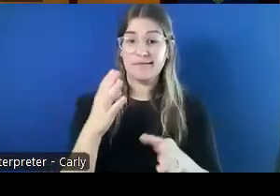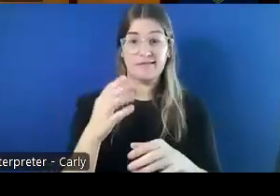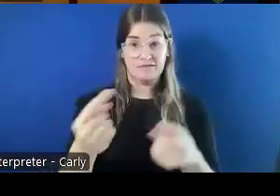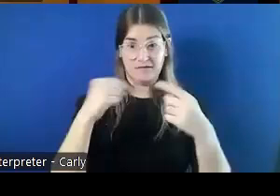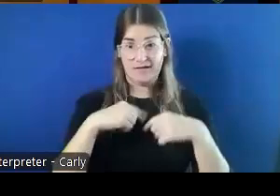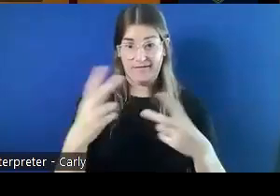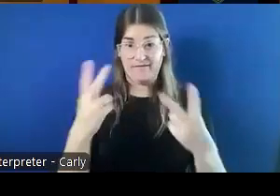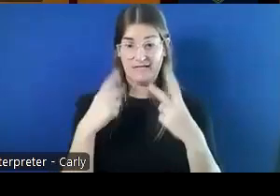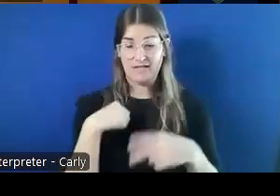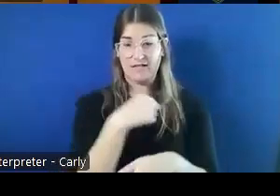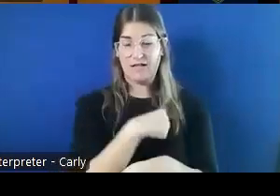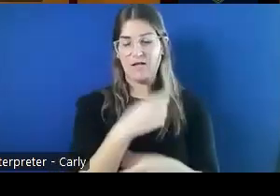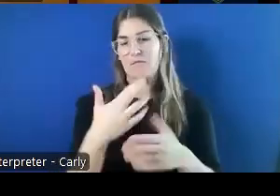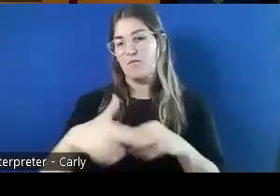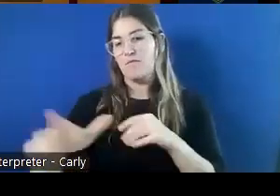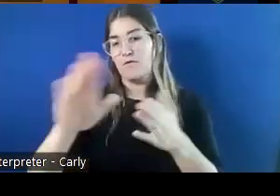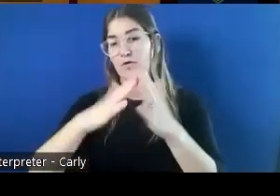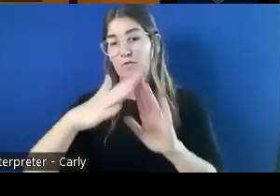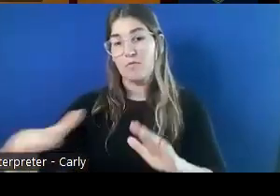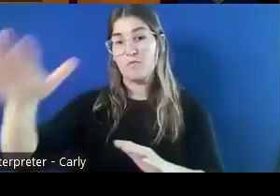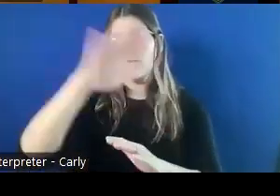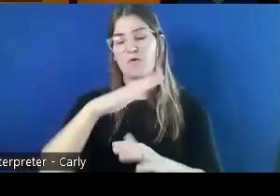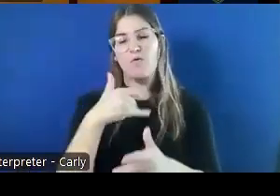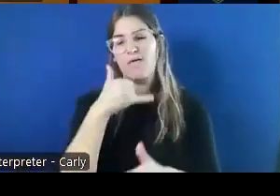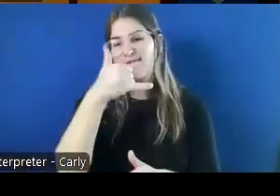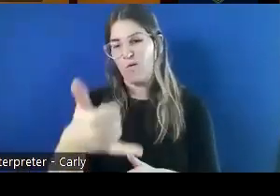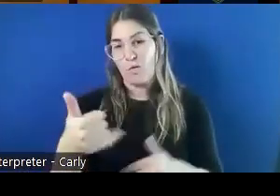may just be referred to the community or they may just get a phone call so so I'm comparing